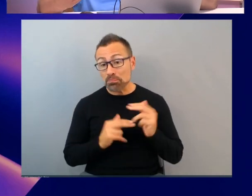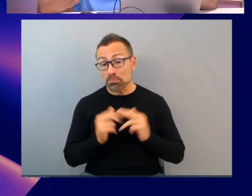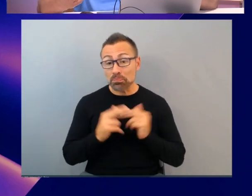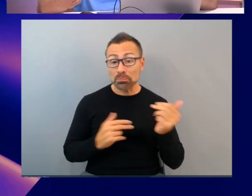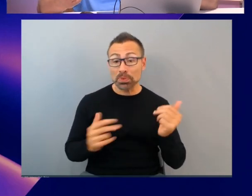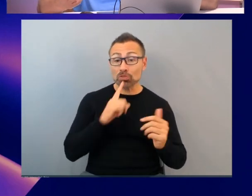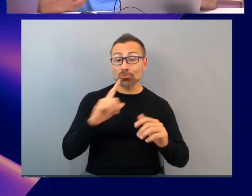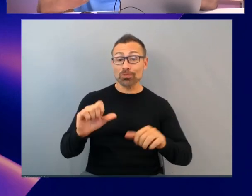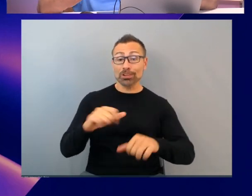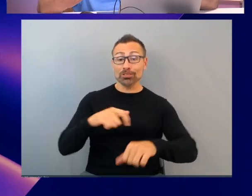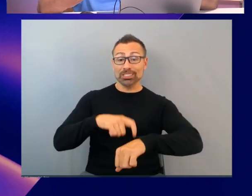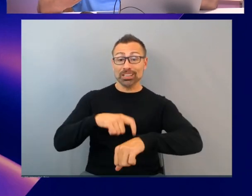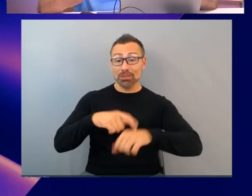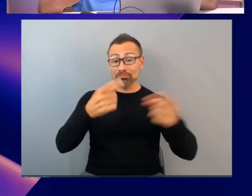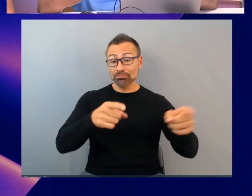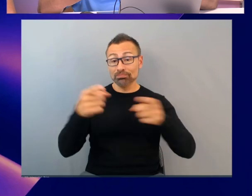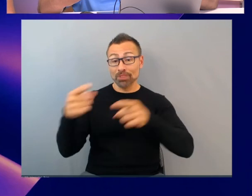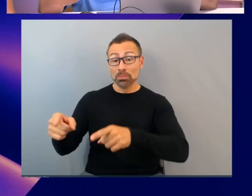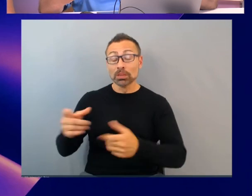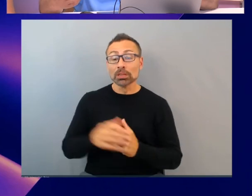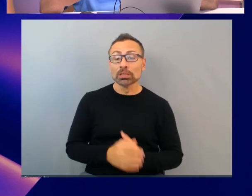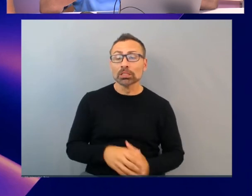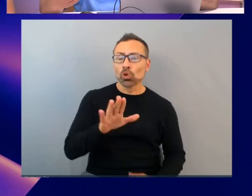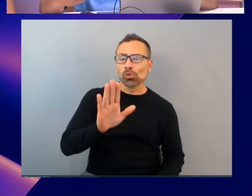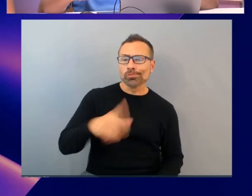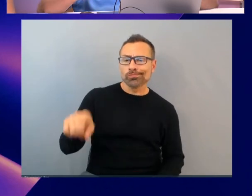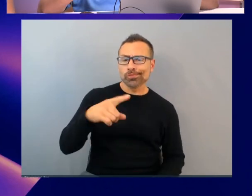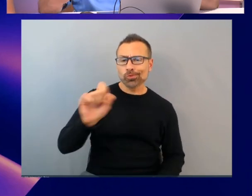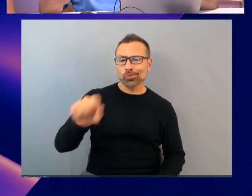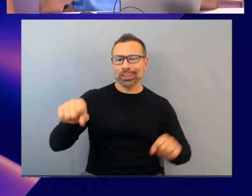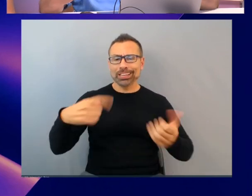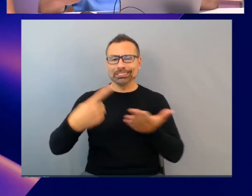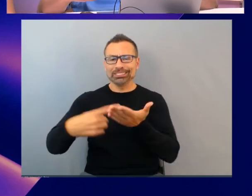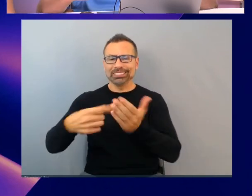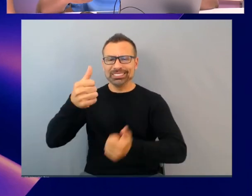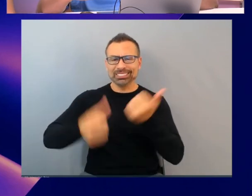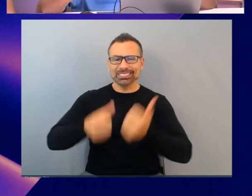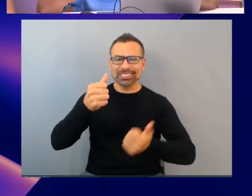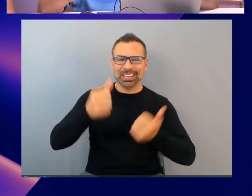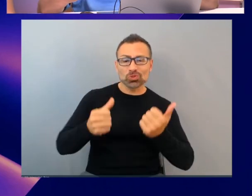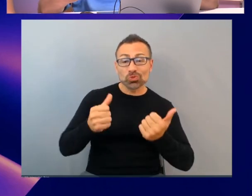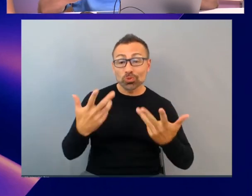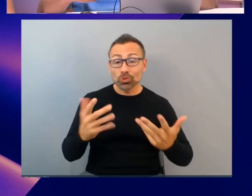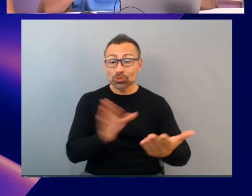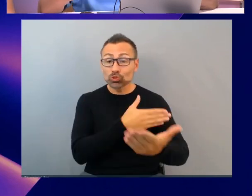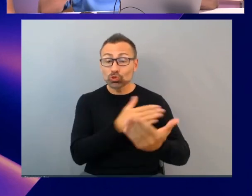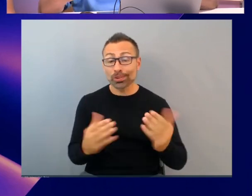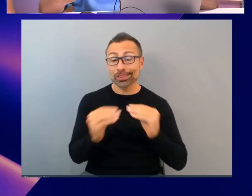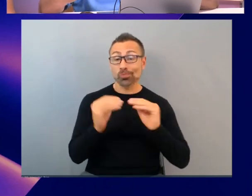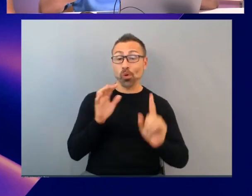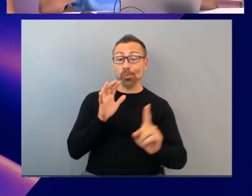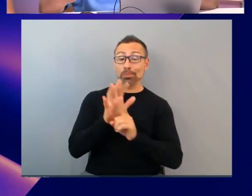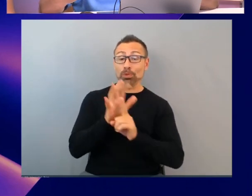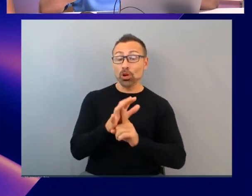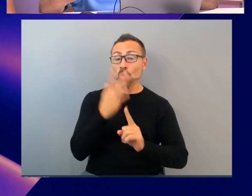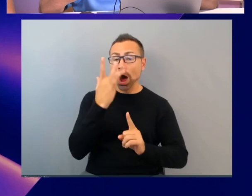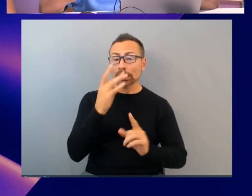so that you can, we can talk about which audio's been more popular, so that you can produce more, and to generate more revenue stream.